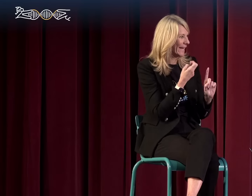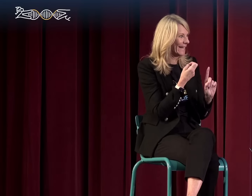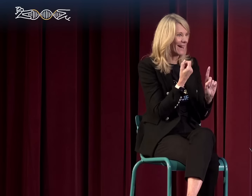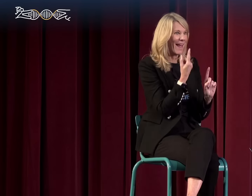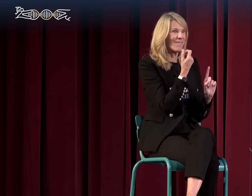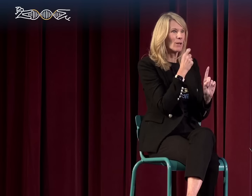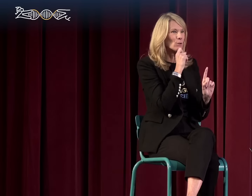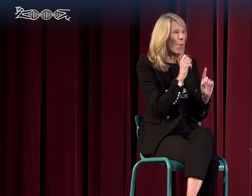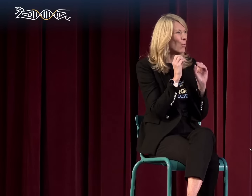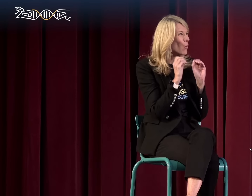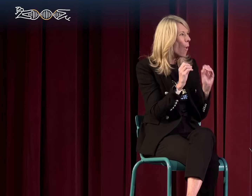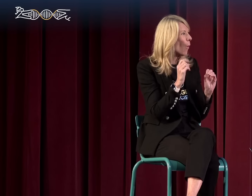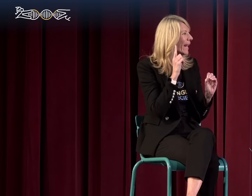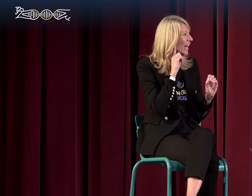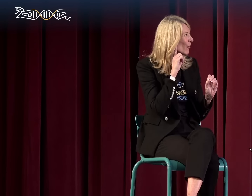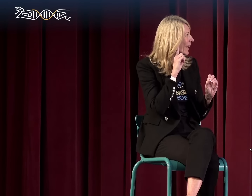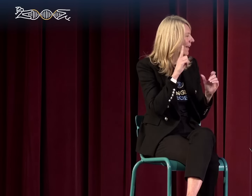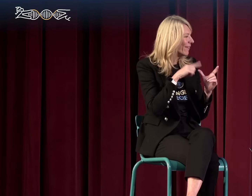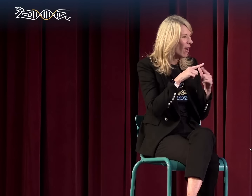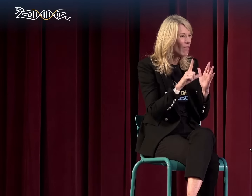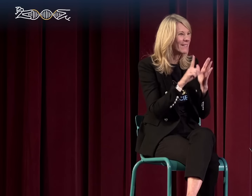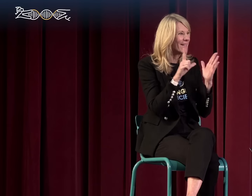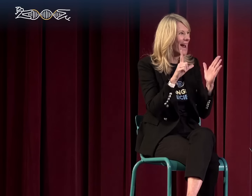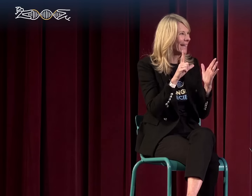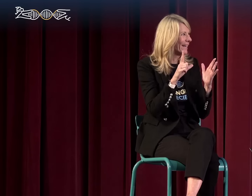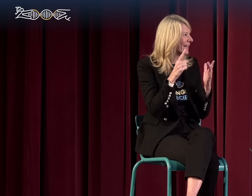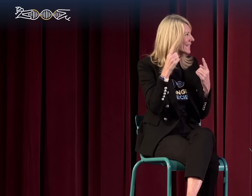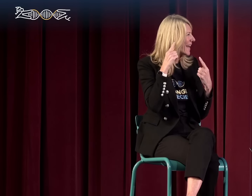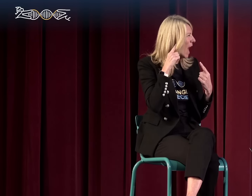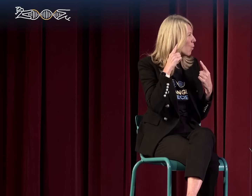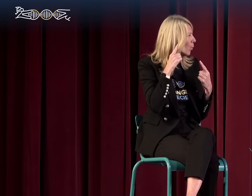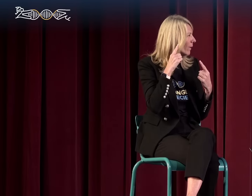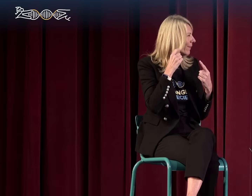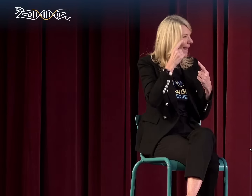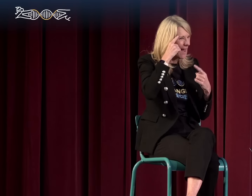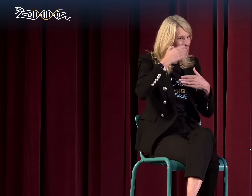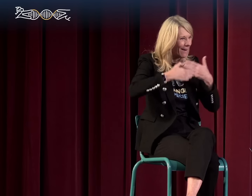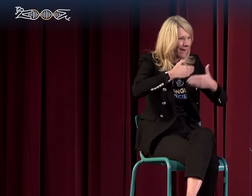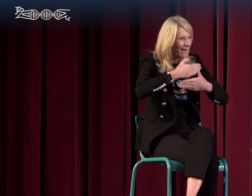old boy who had no hearing all of a sudden, he was able to hear his brain wasn't